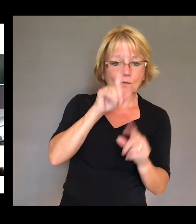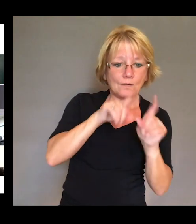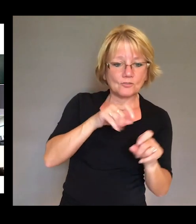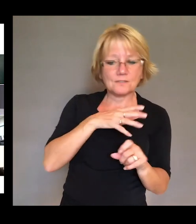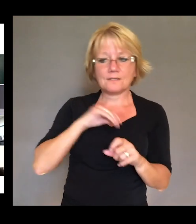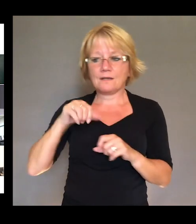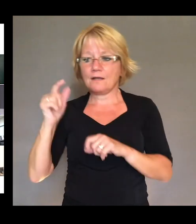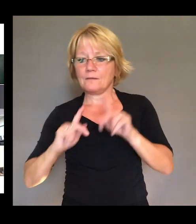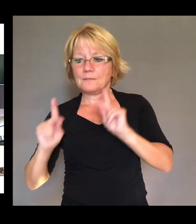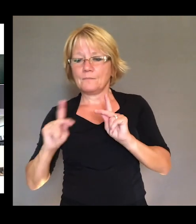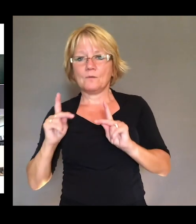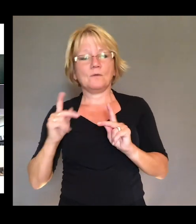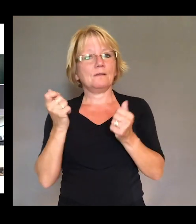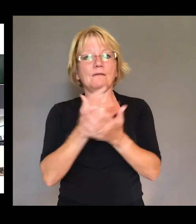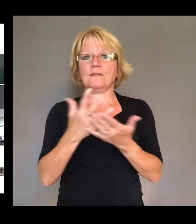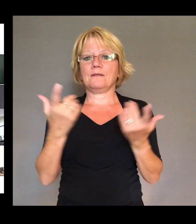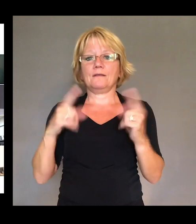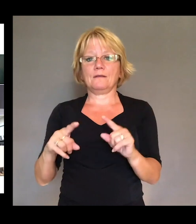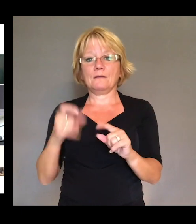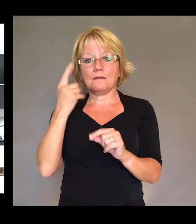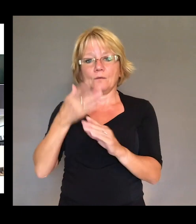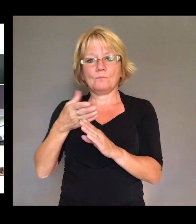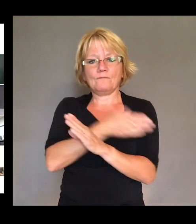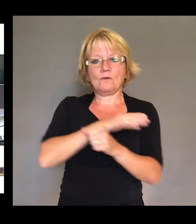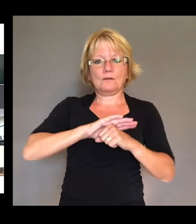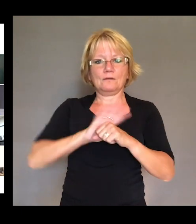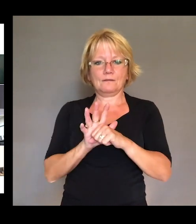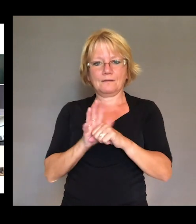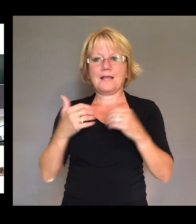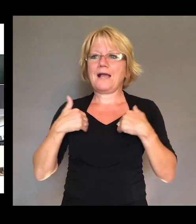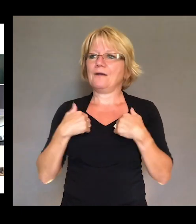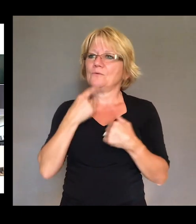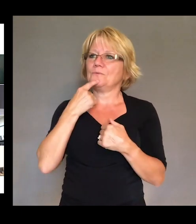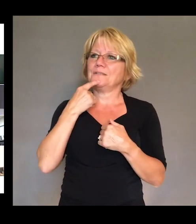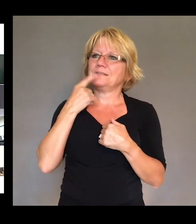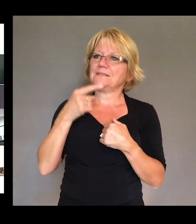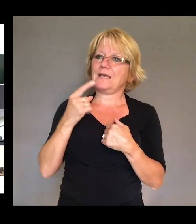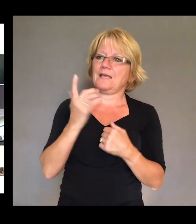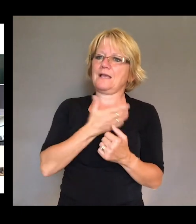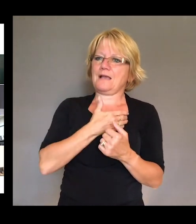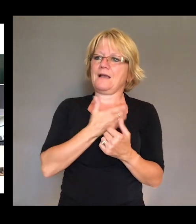and other questions about given everything that's going on. And this was even pre pandemic. Like how do we say that what we're doing